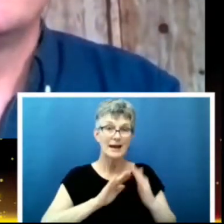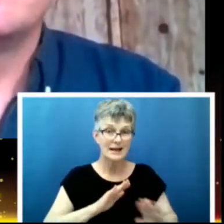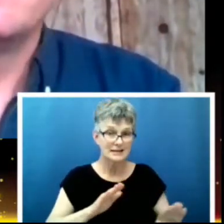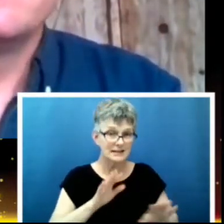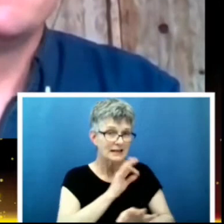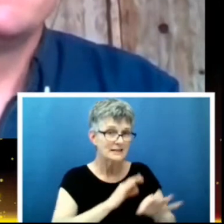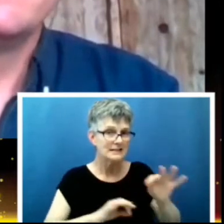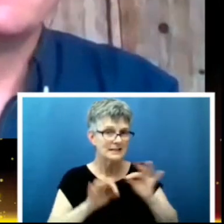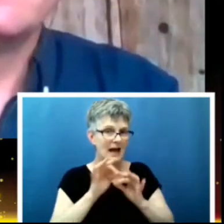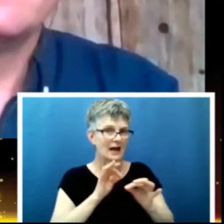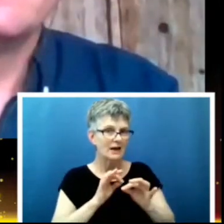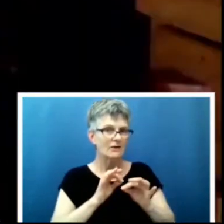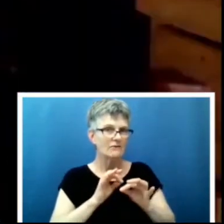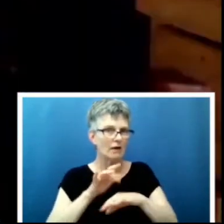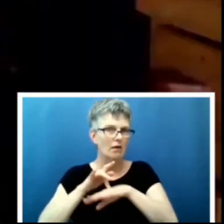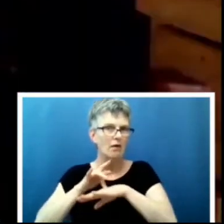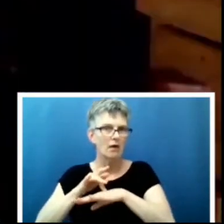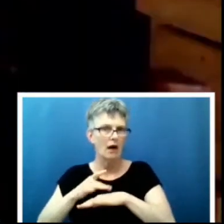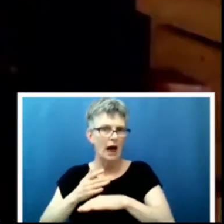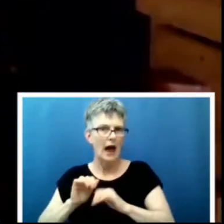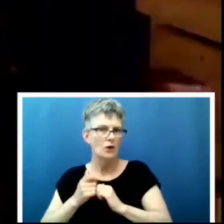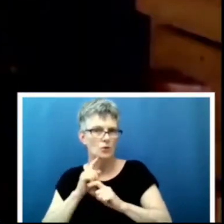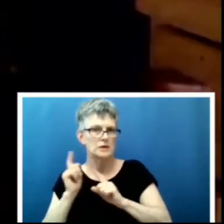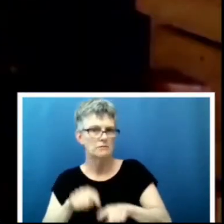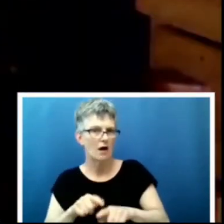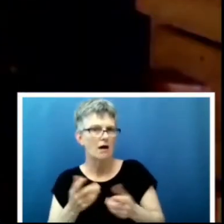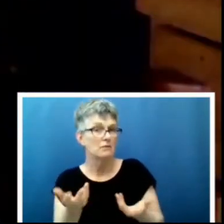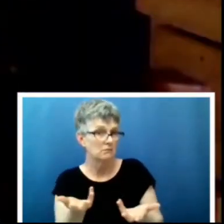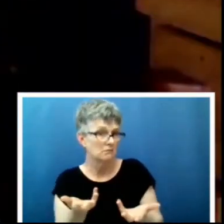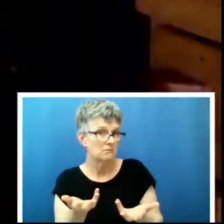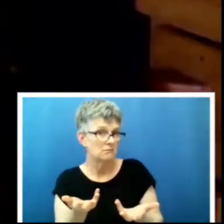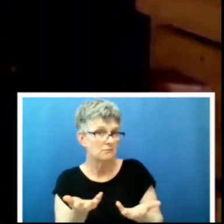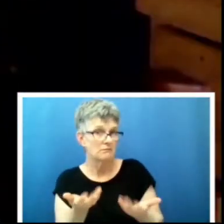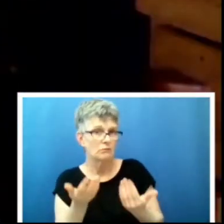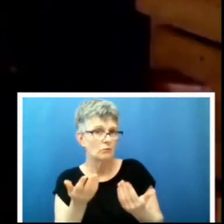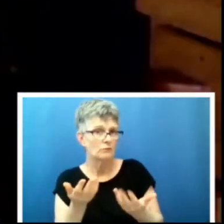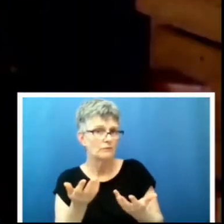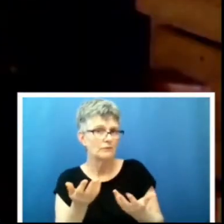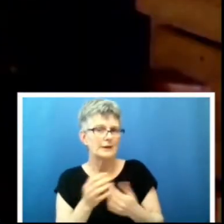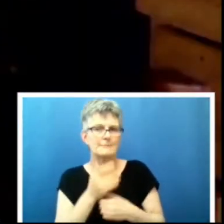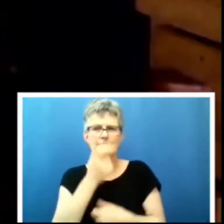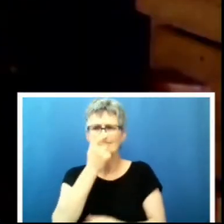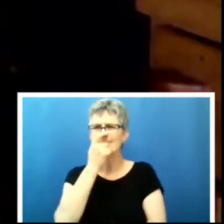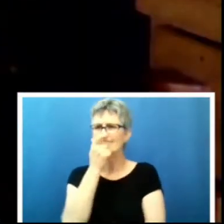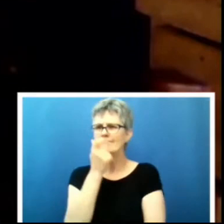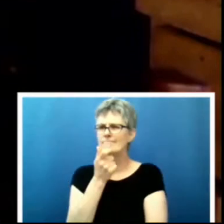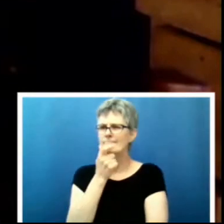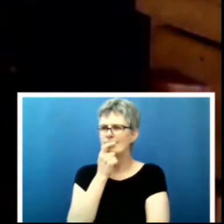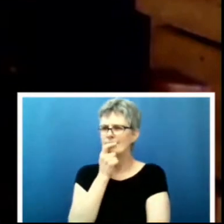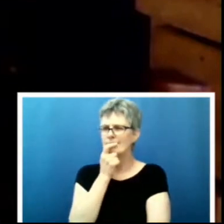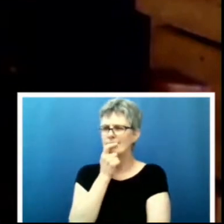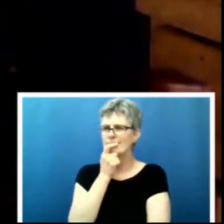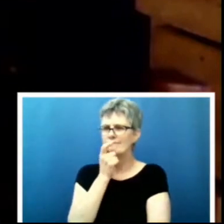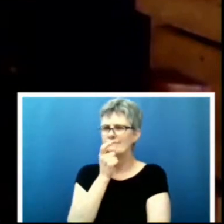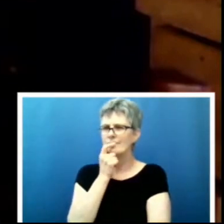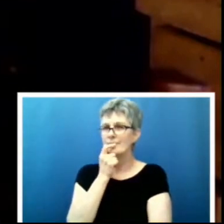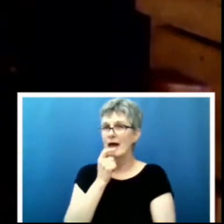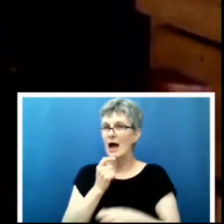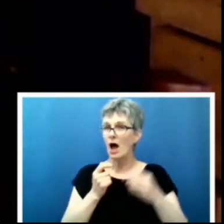Interesting. So, I don't know if separation's the, that's an interesting word to use.